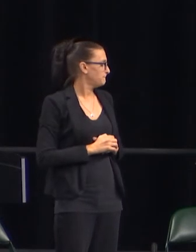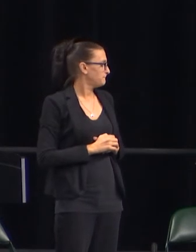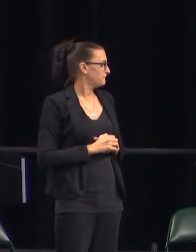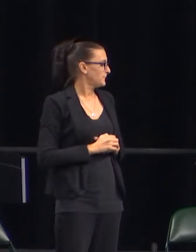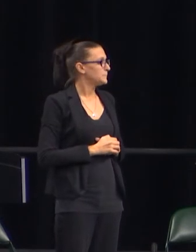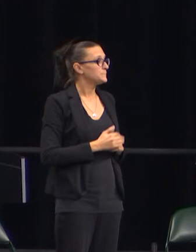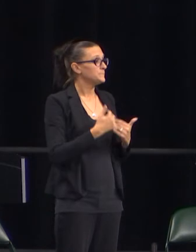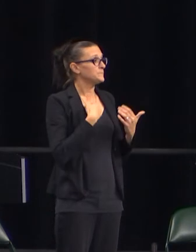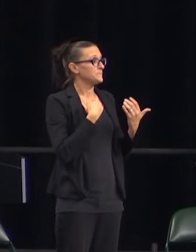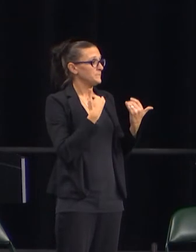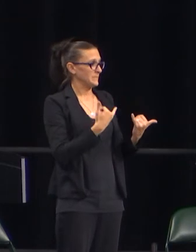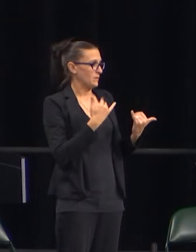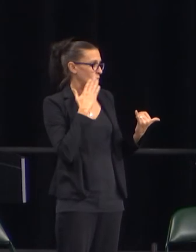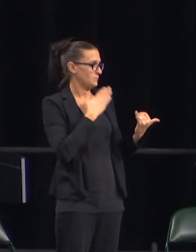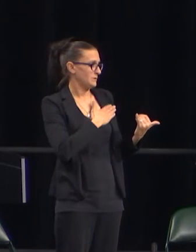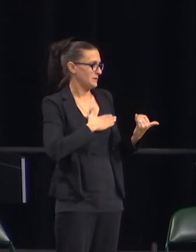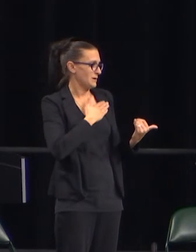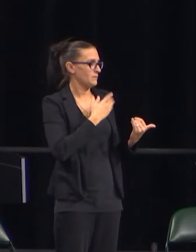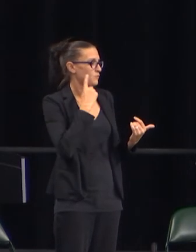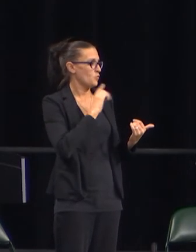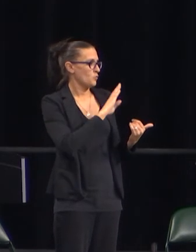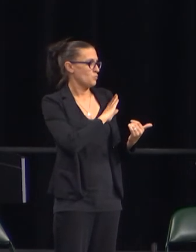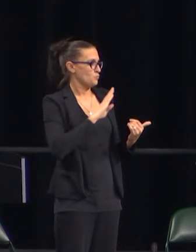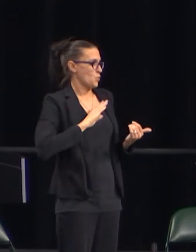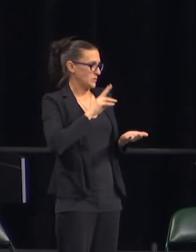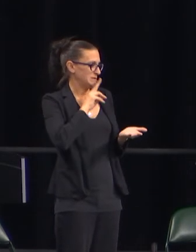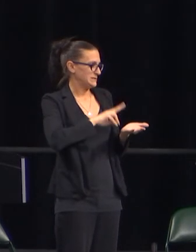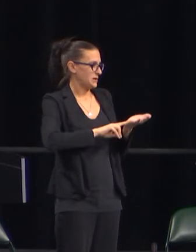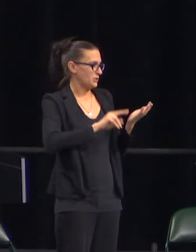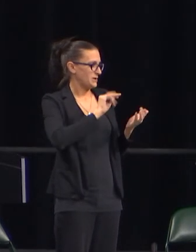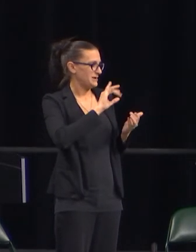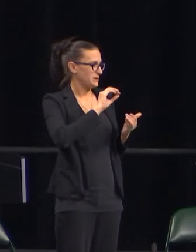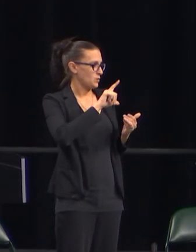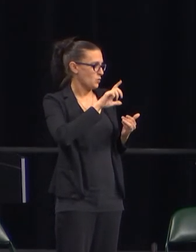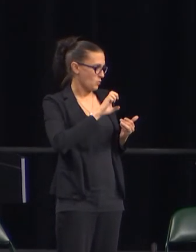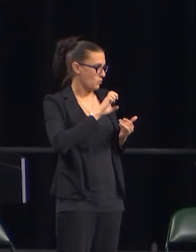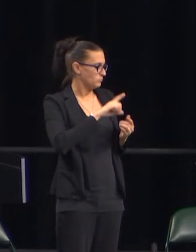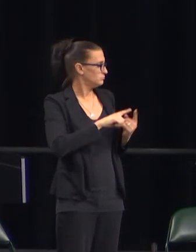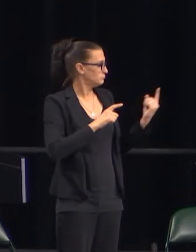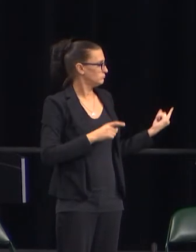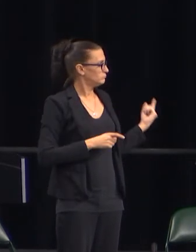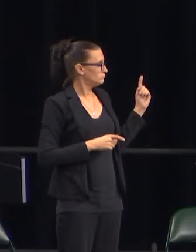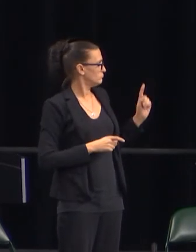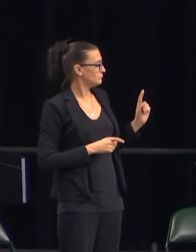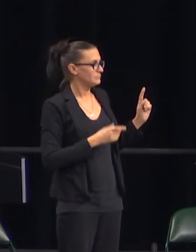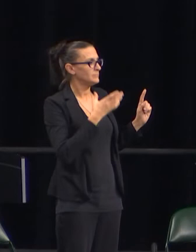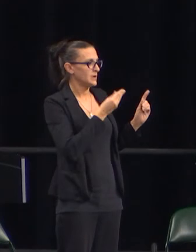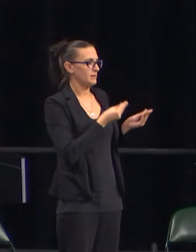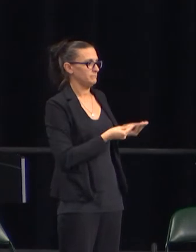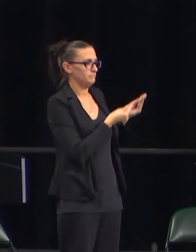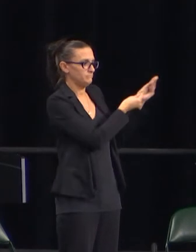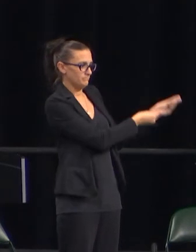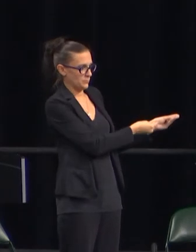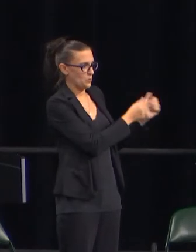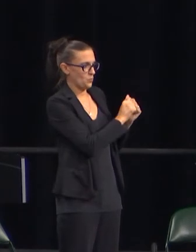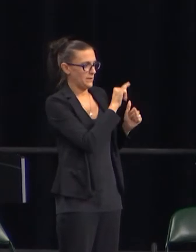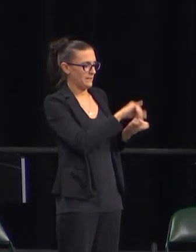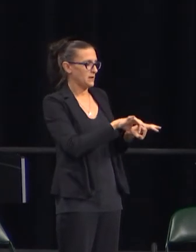I would now like for the Board Secretary, Nicole Eversmann, to come up and present you with the diploma